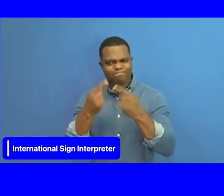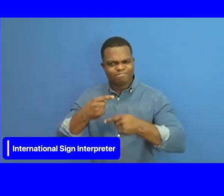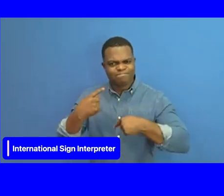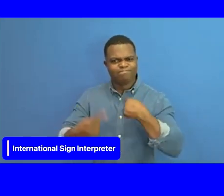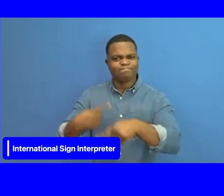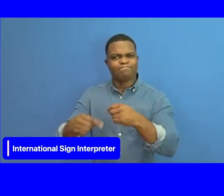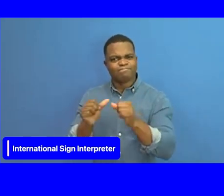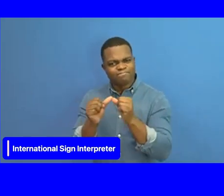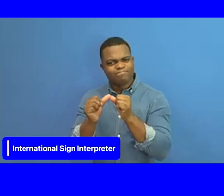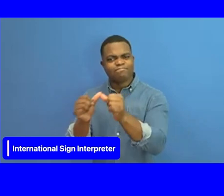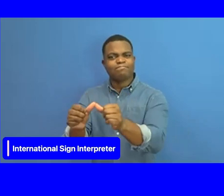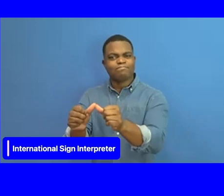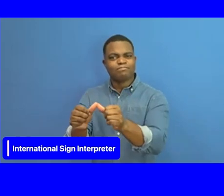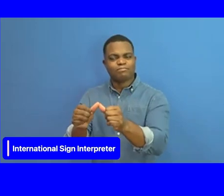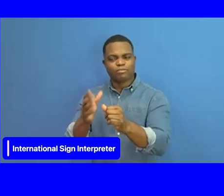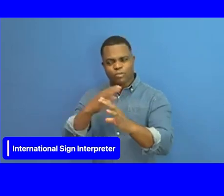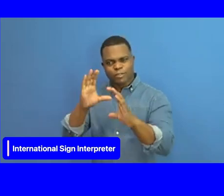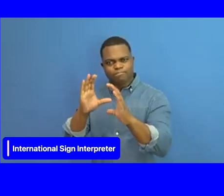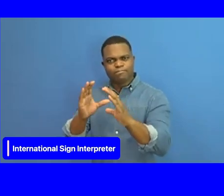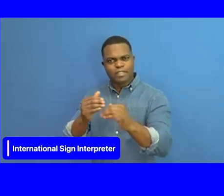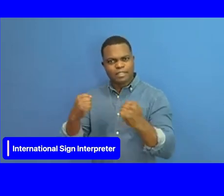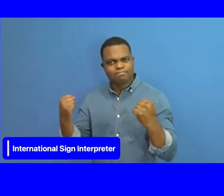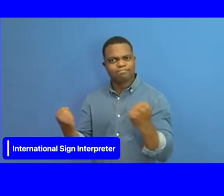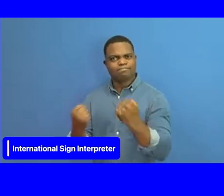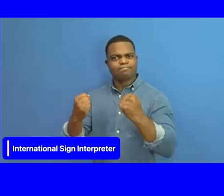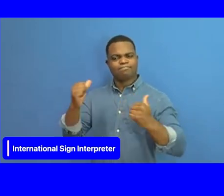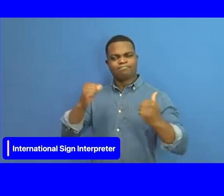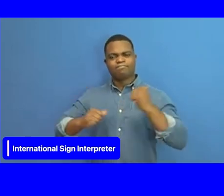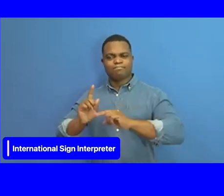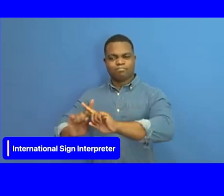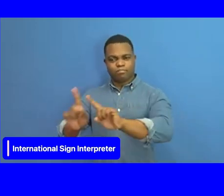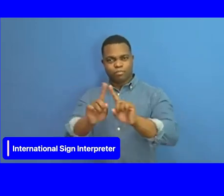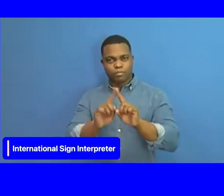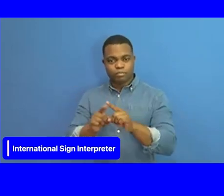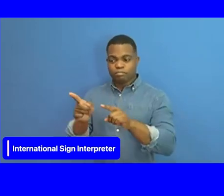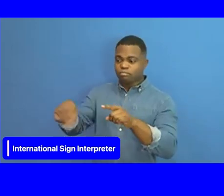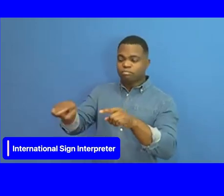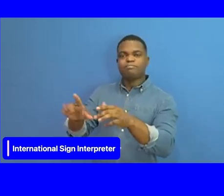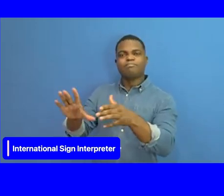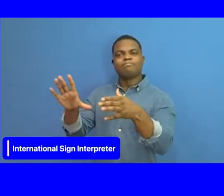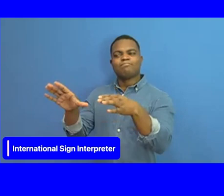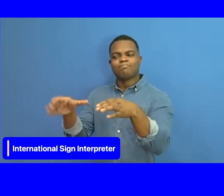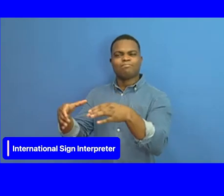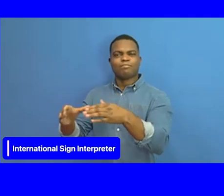in being inclusive and diverse, a community that for a long time has put care